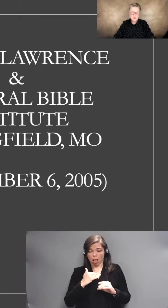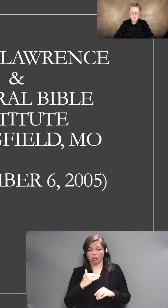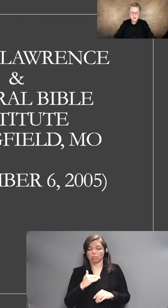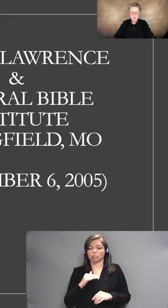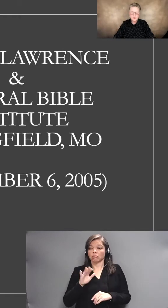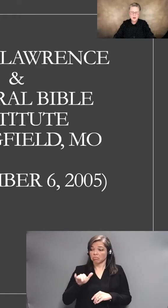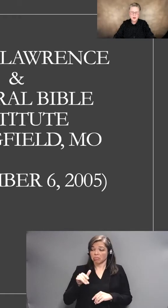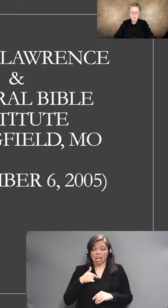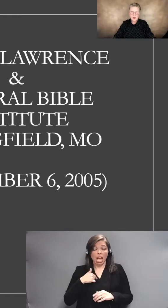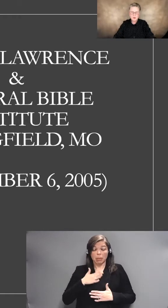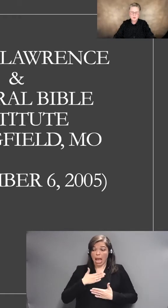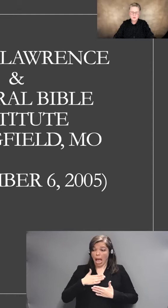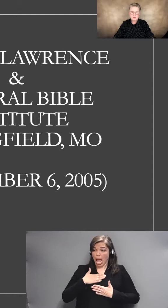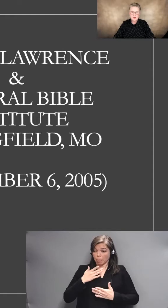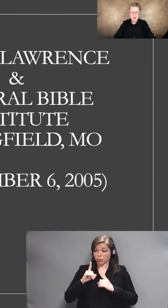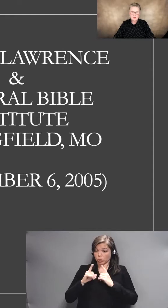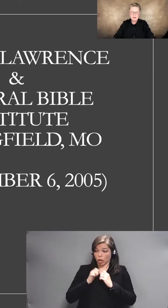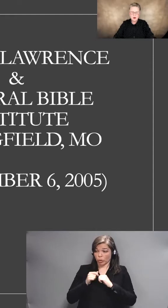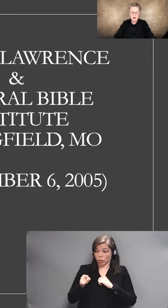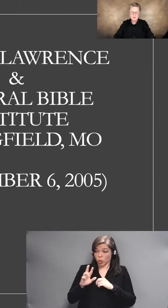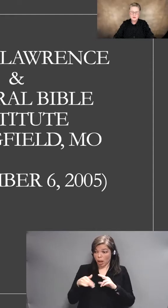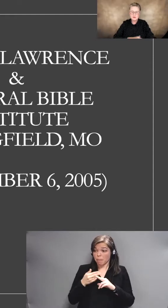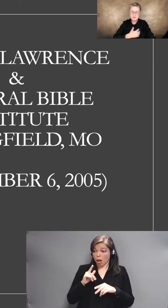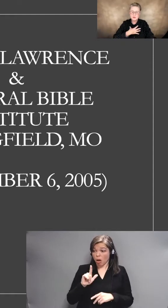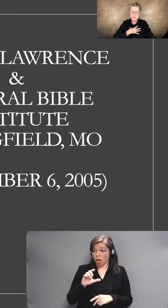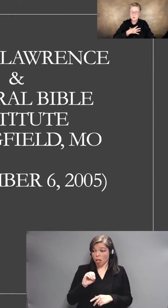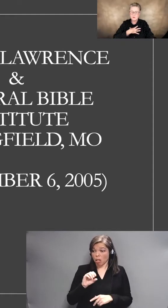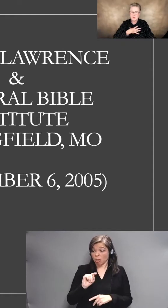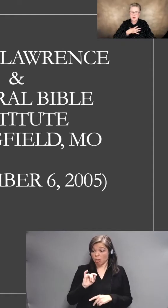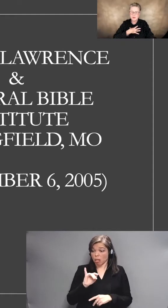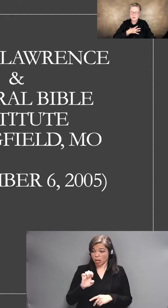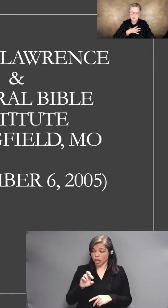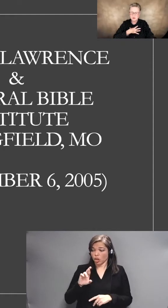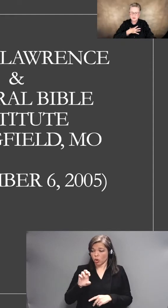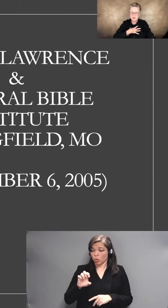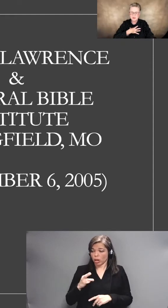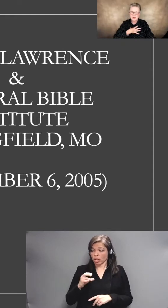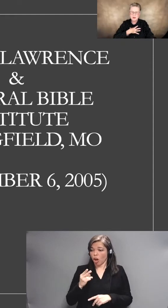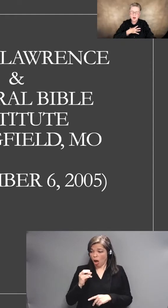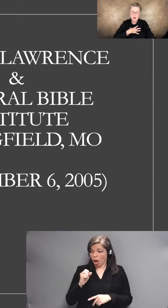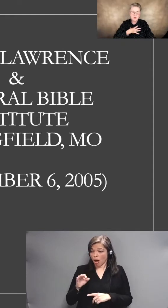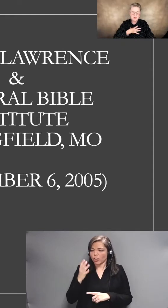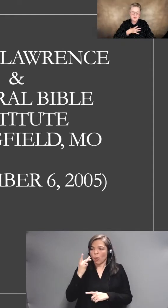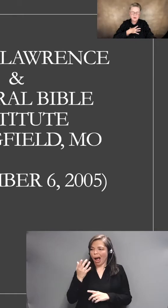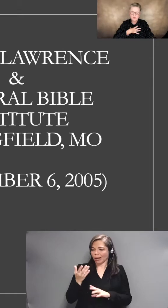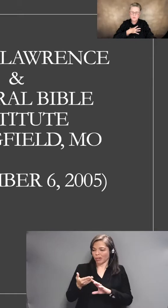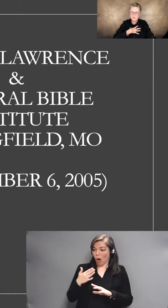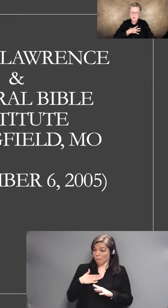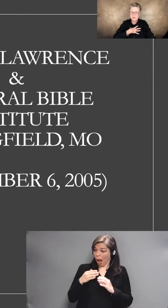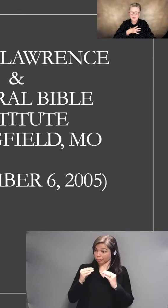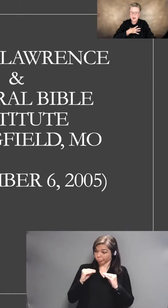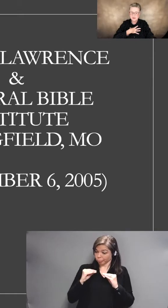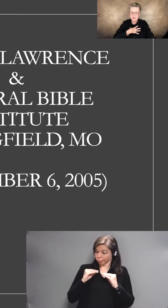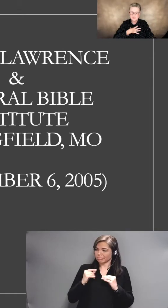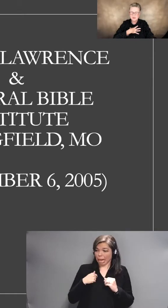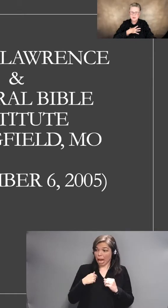you about Lottie Riekehof because she was one of my instructors and I was in that first class